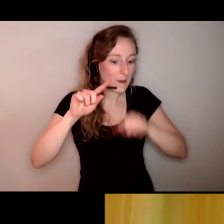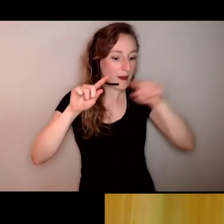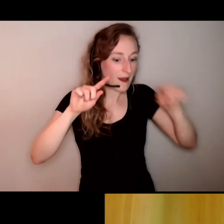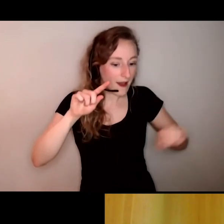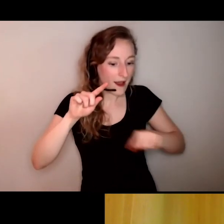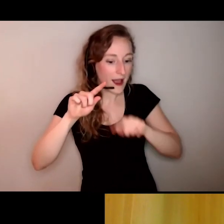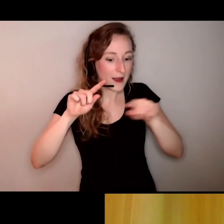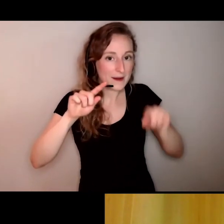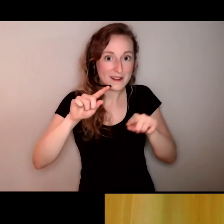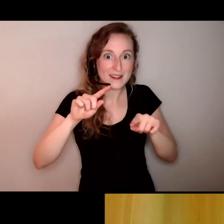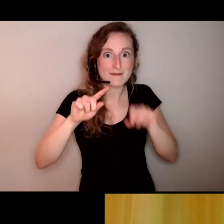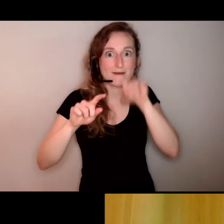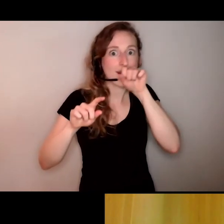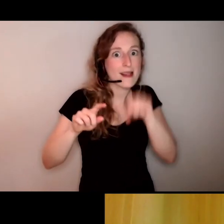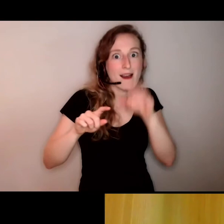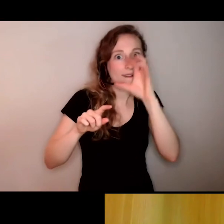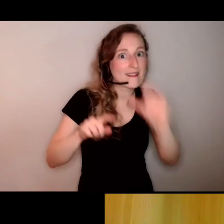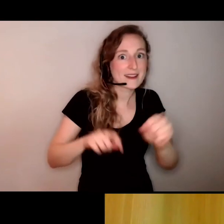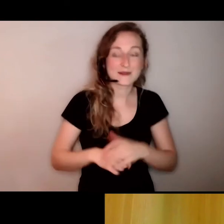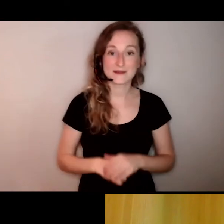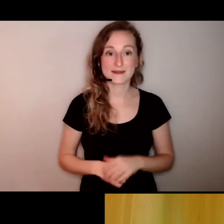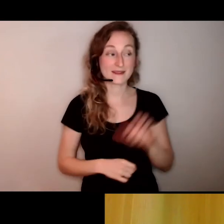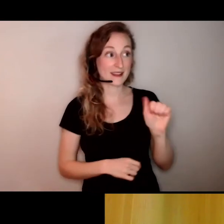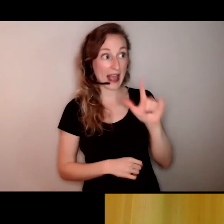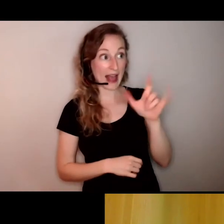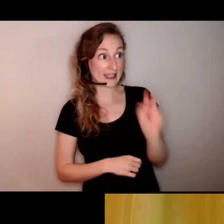Allyson, what is your favorite kind of shape?